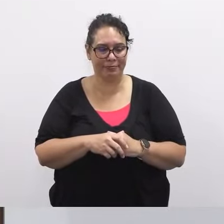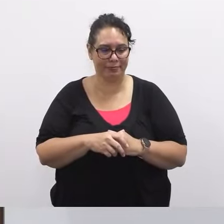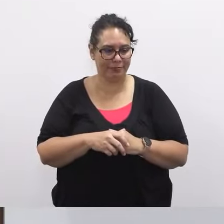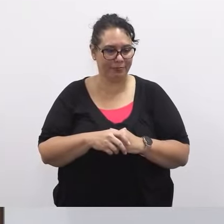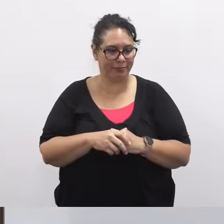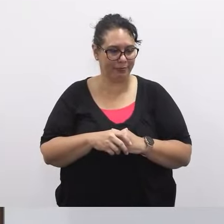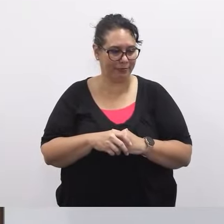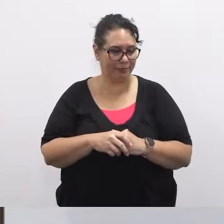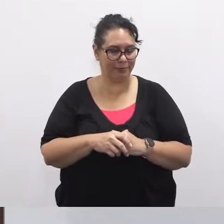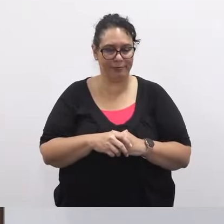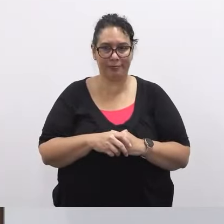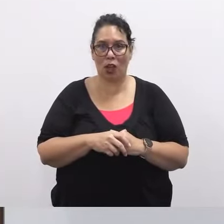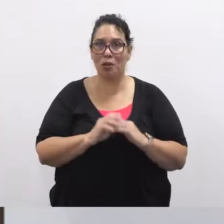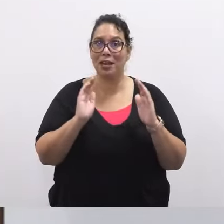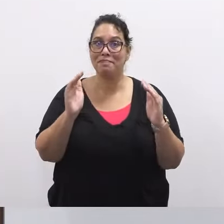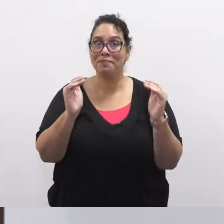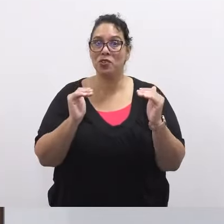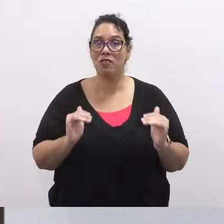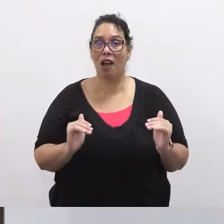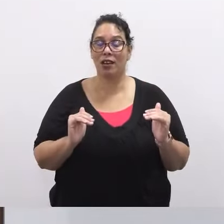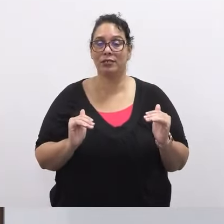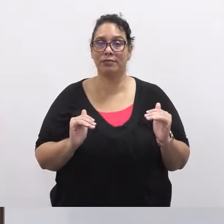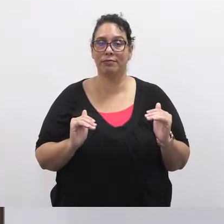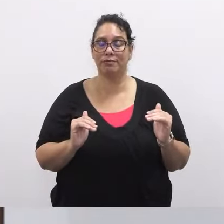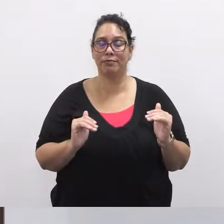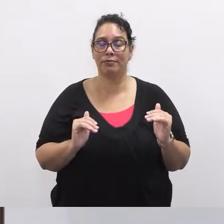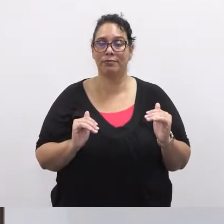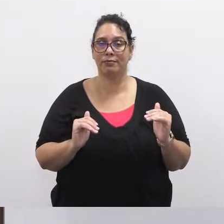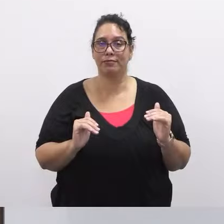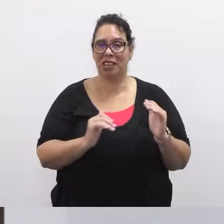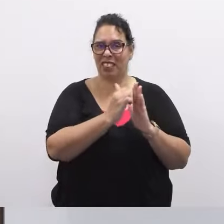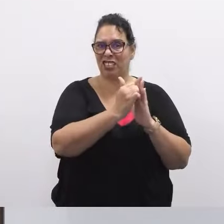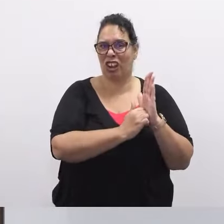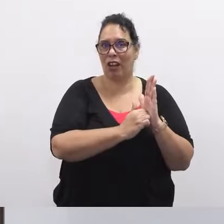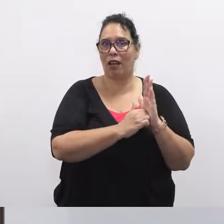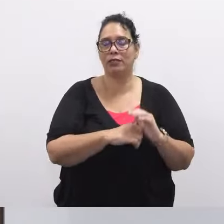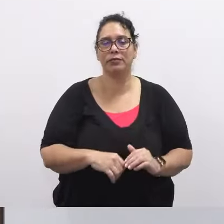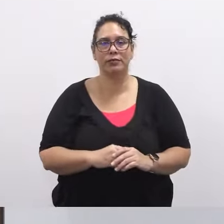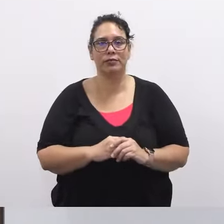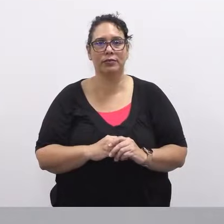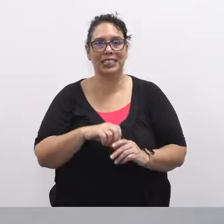We will move on to the next item on our agenda, which is our staff report.